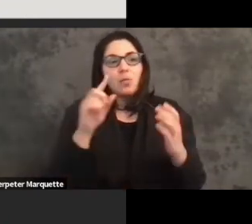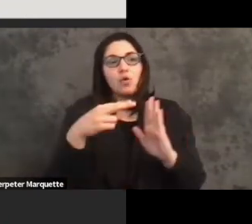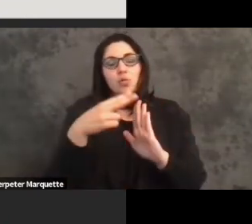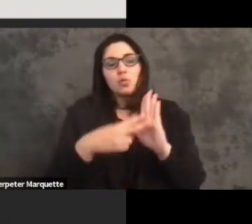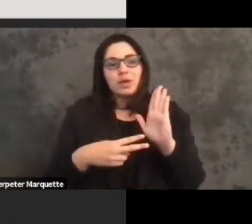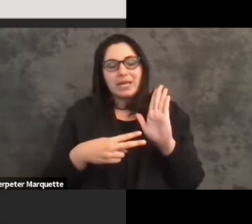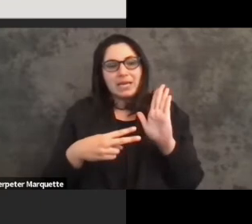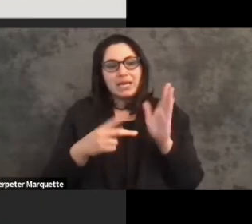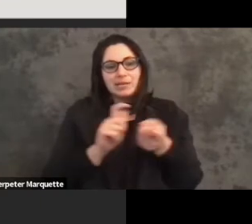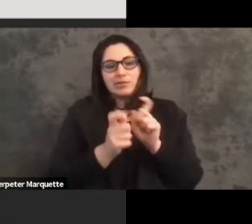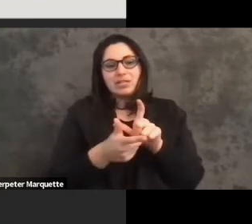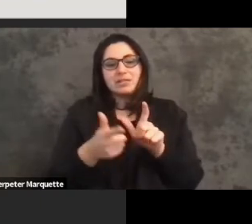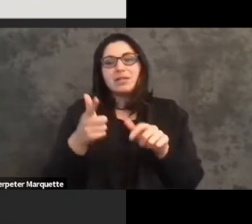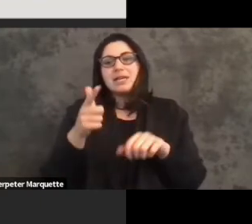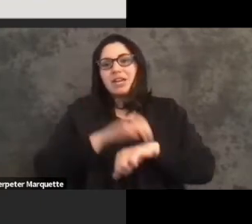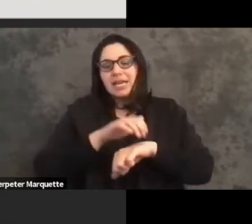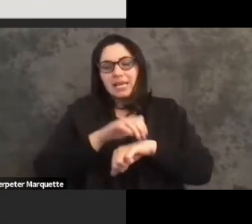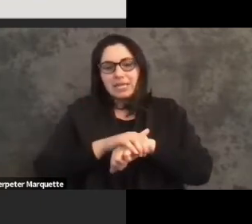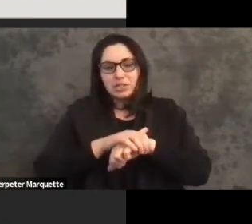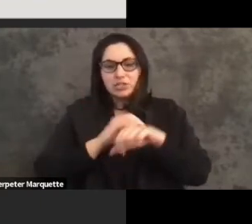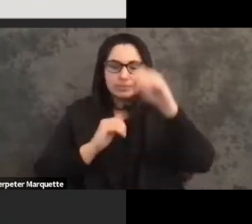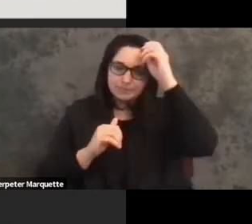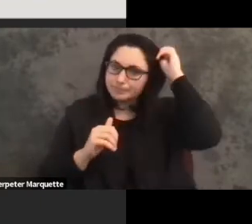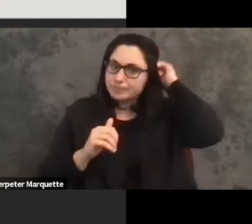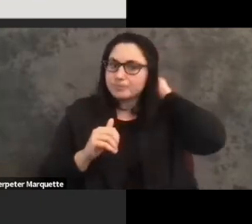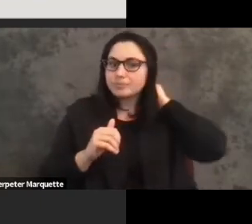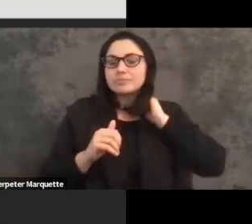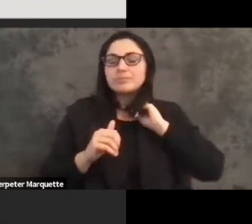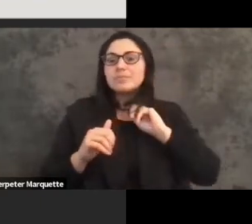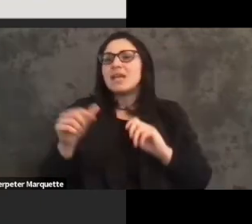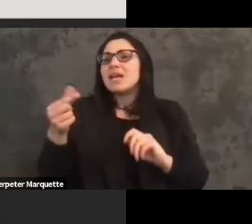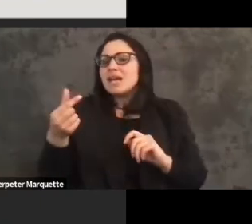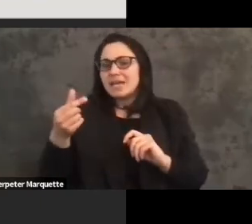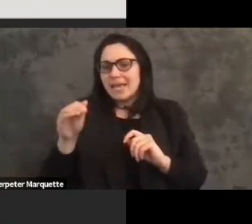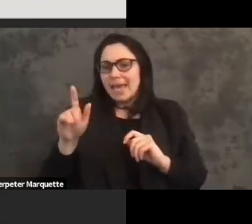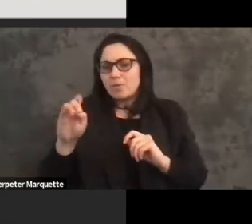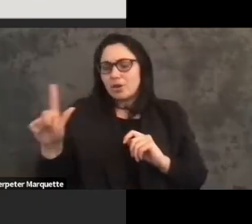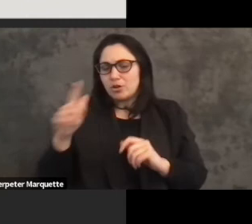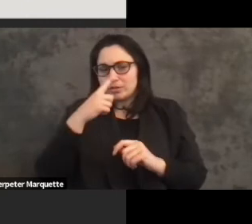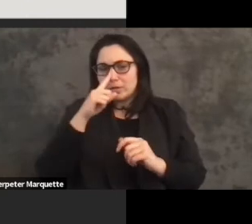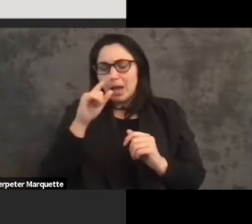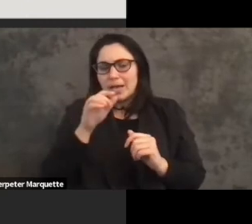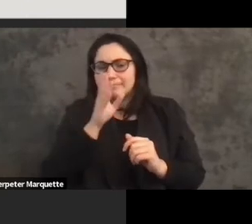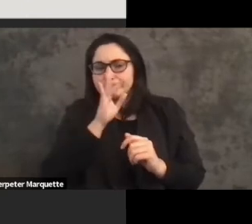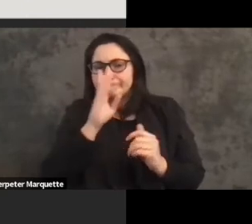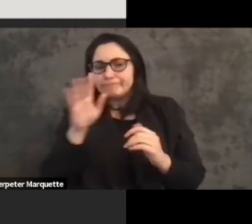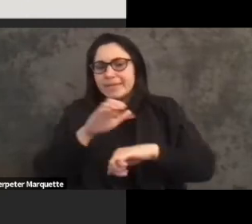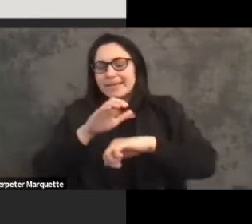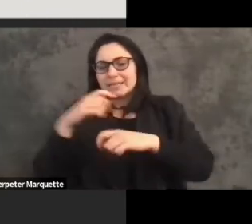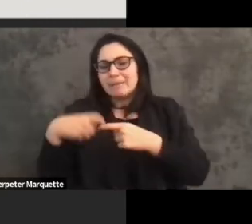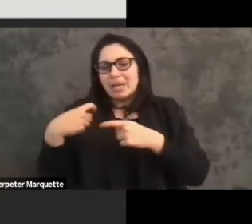study. And then we have a question that is in Spanish that I will read in English we